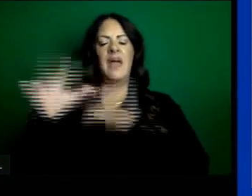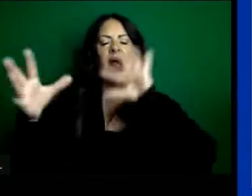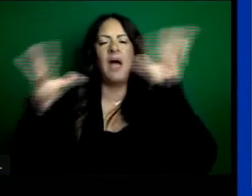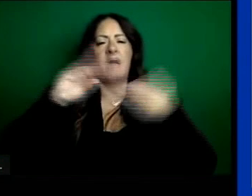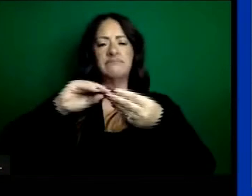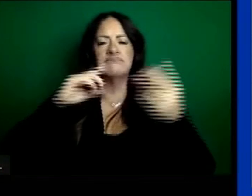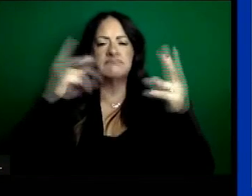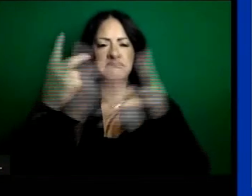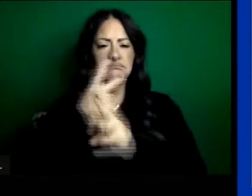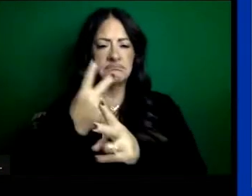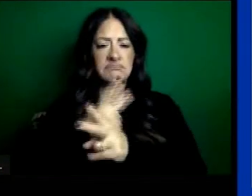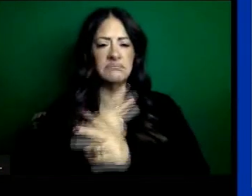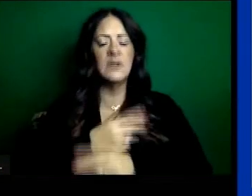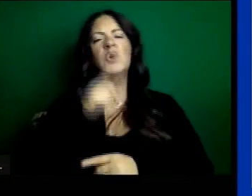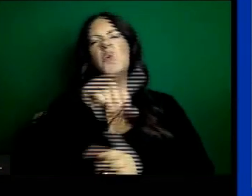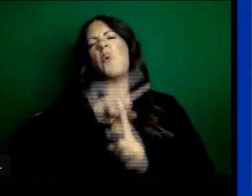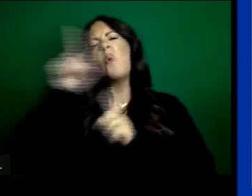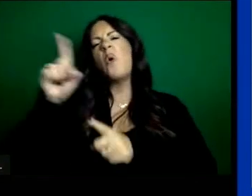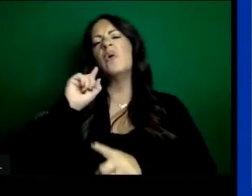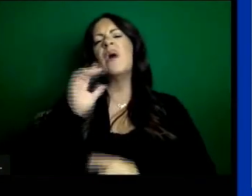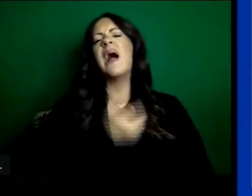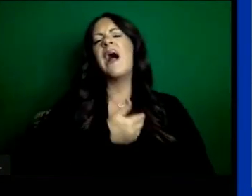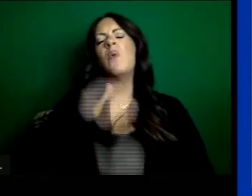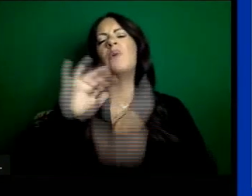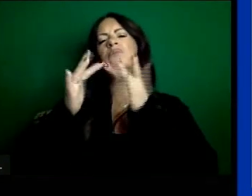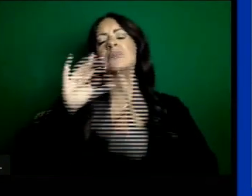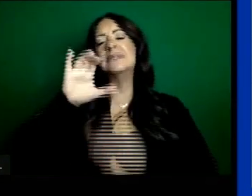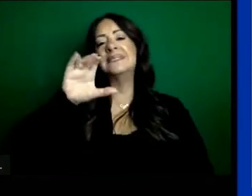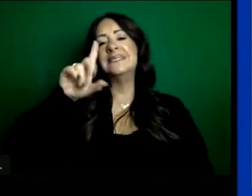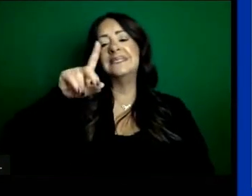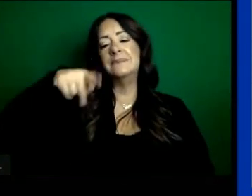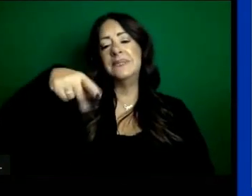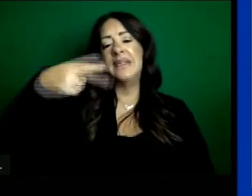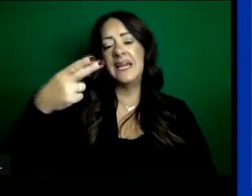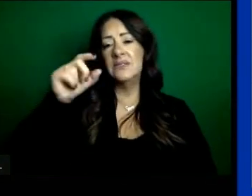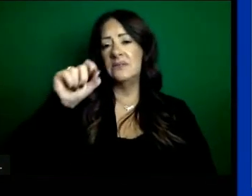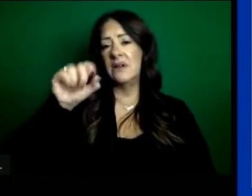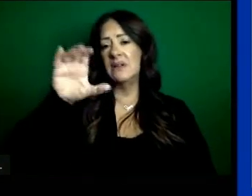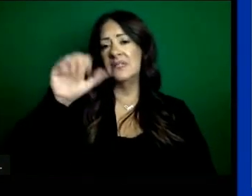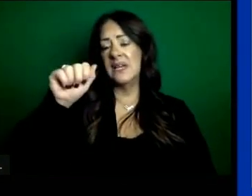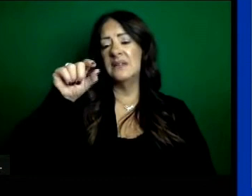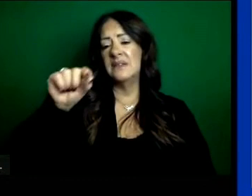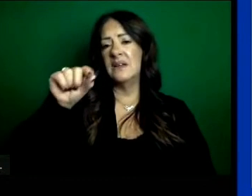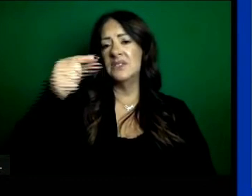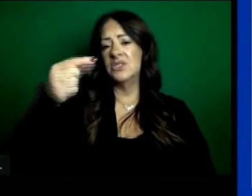FORMULAS. YOU CAN SEE THE HISTORICAL DATA ON PAST ICU CAPACITY, ON THE